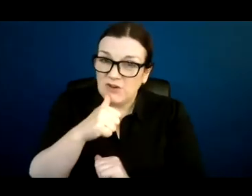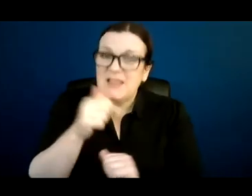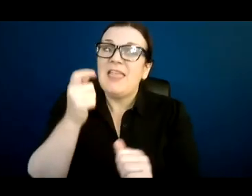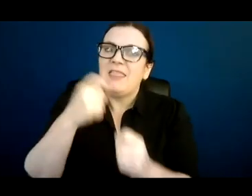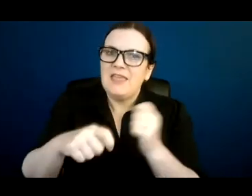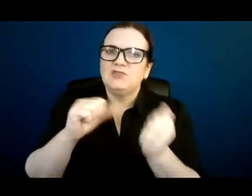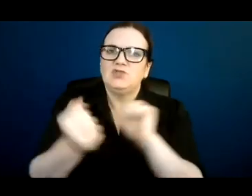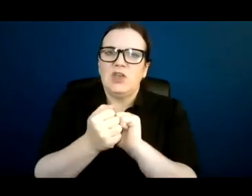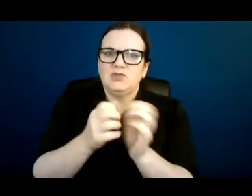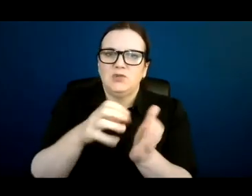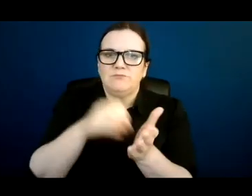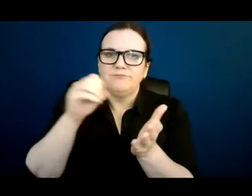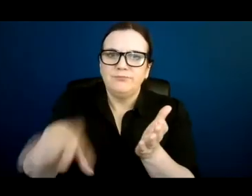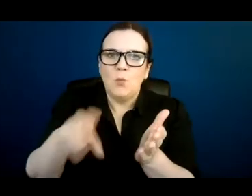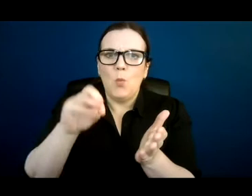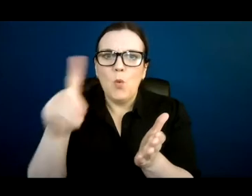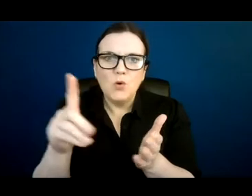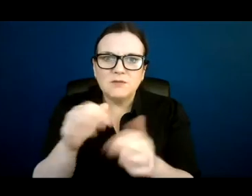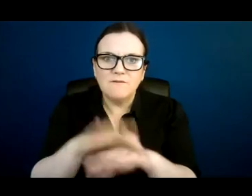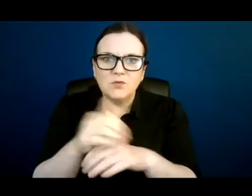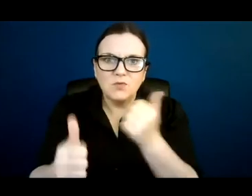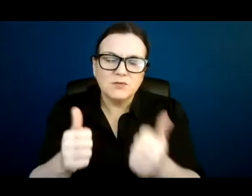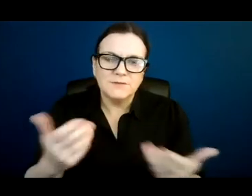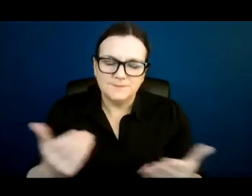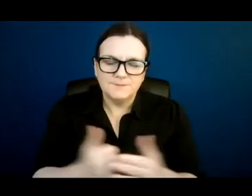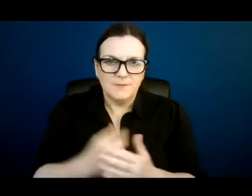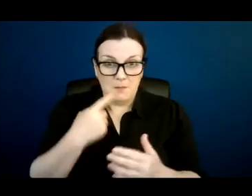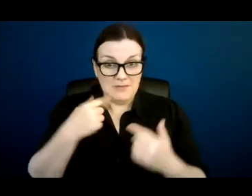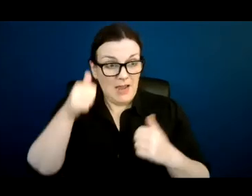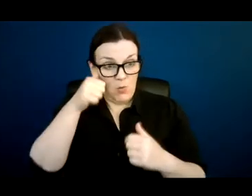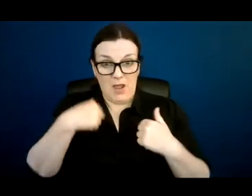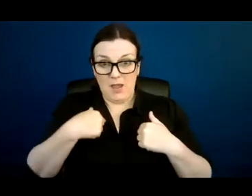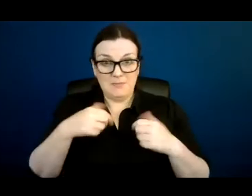but I am the same as every committee in the country. I have to make sure that my wards